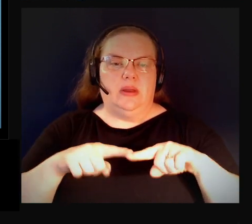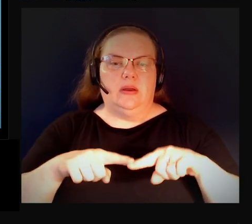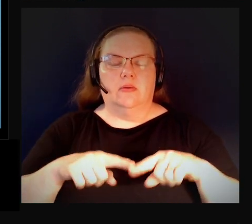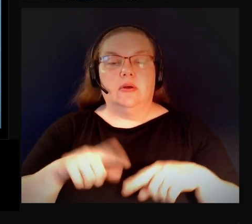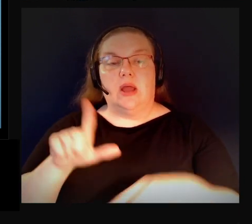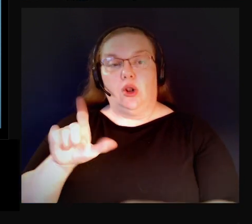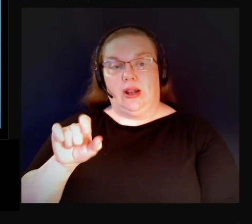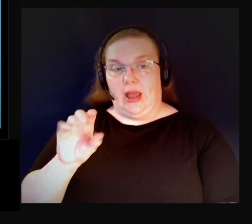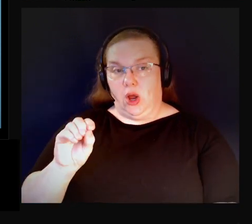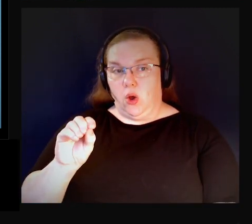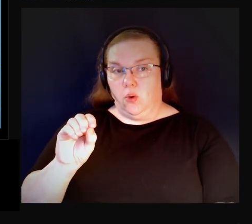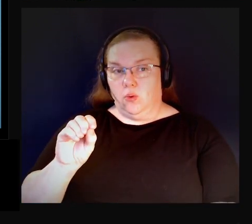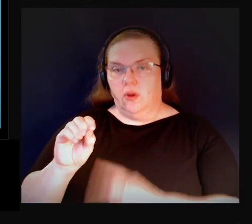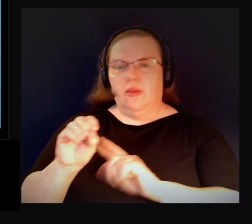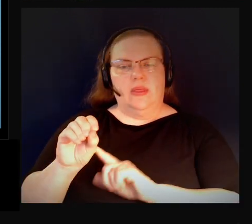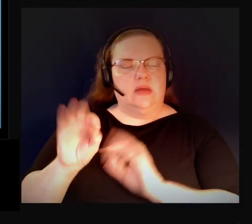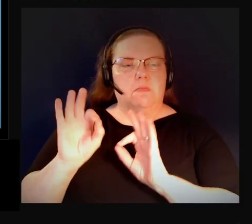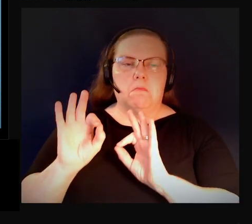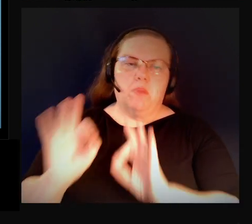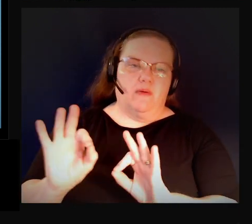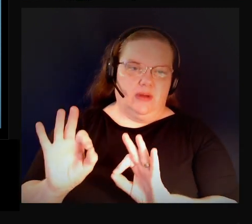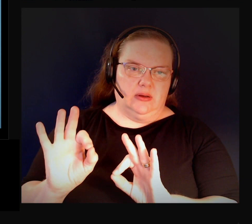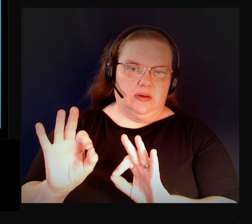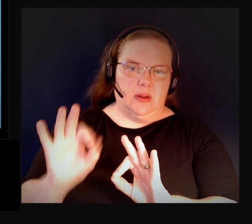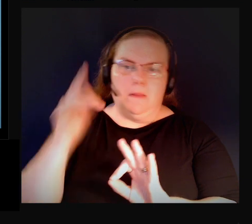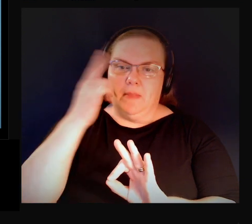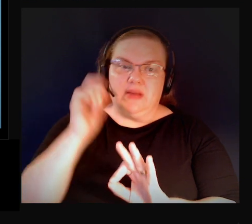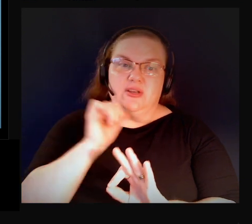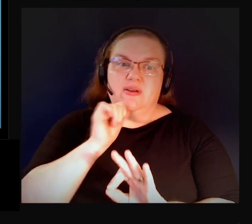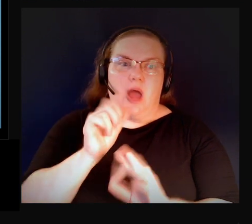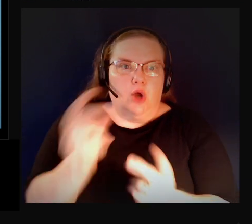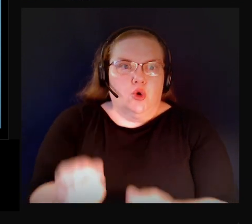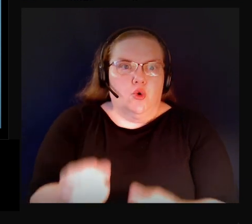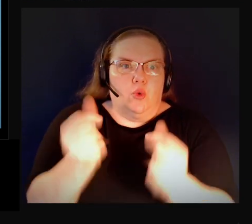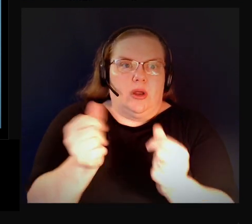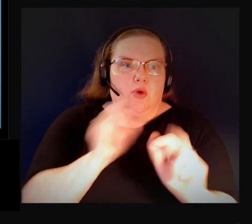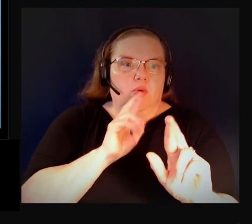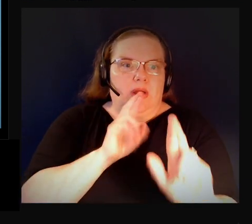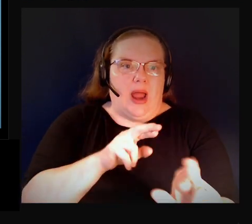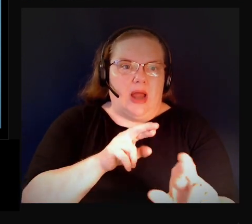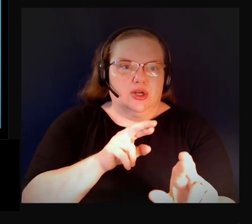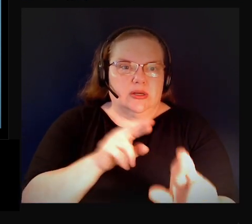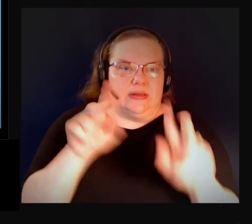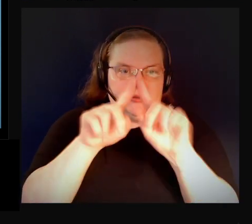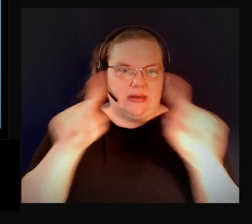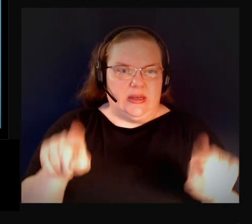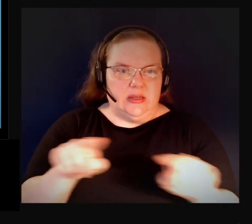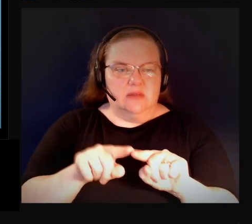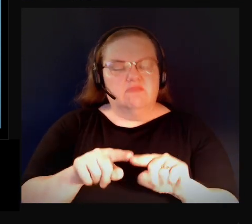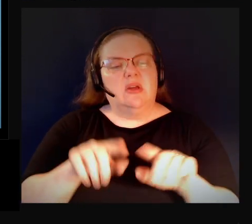that is still perfectly playable, as there aren't any quick reaction scenes. The game is mostly slow-paced and relaxing.